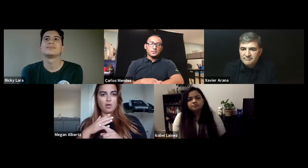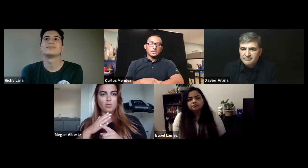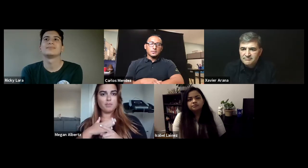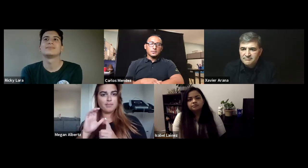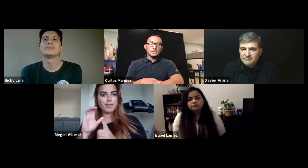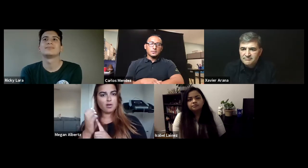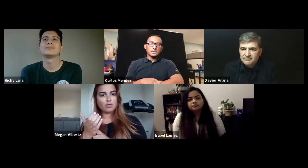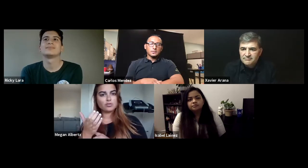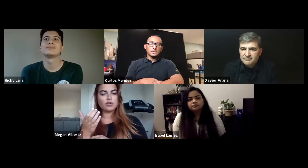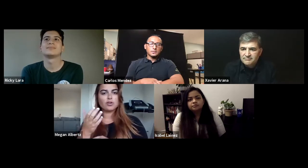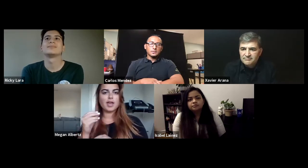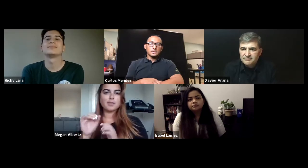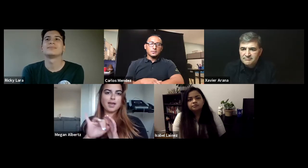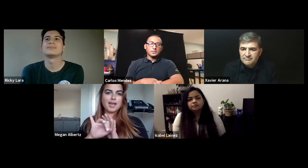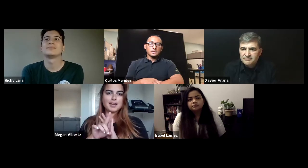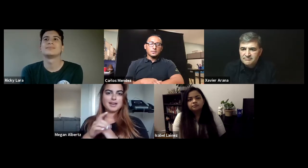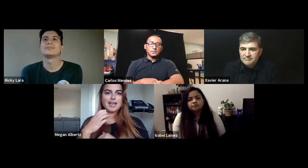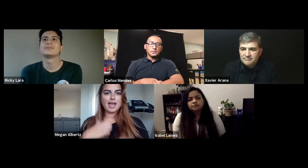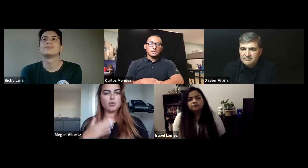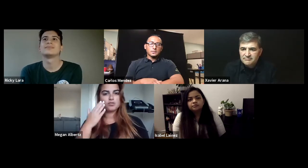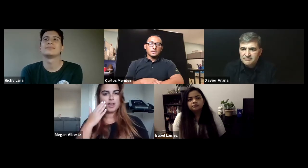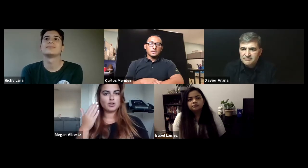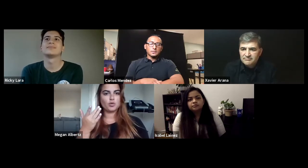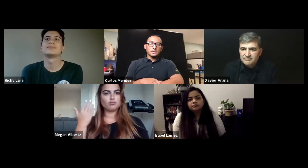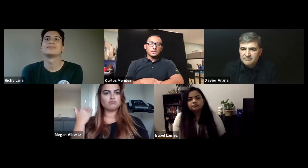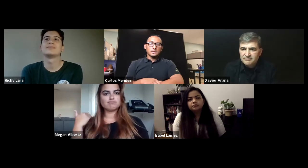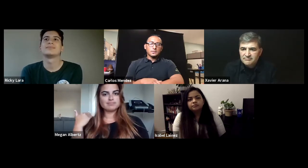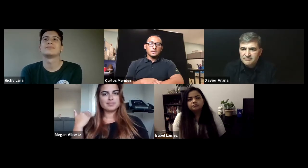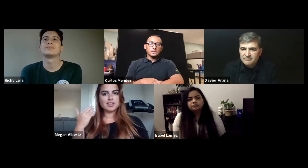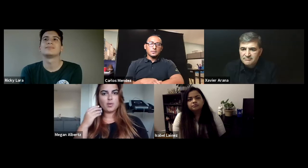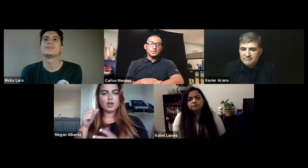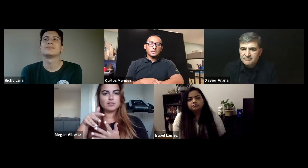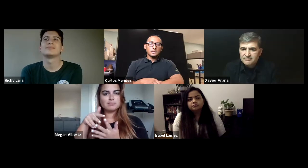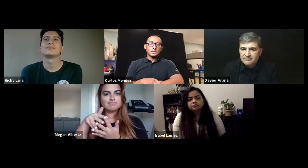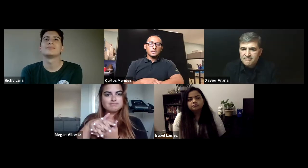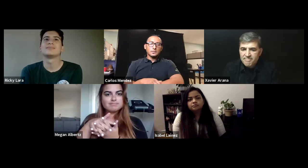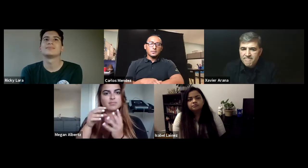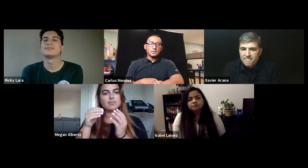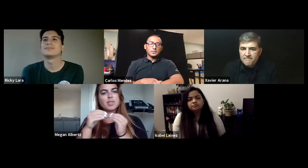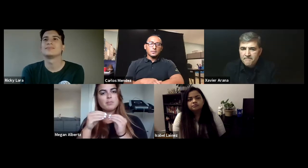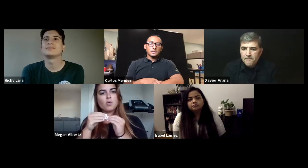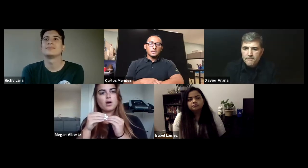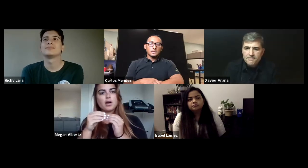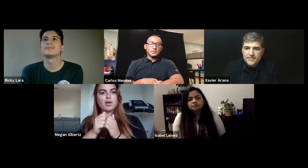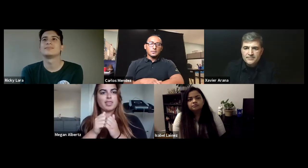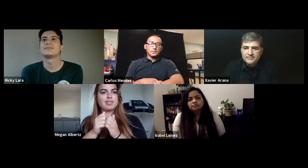But what I know now about my own culture and my identity I do wish I had known back then.